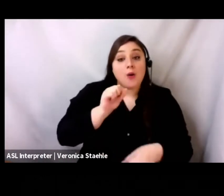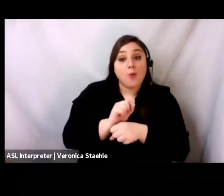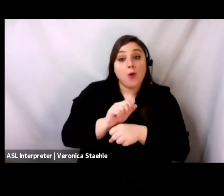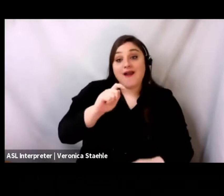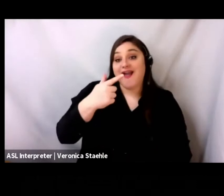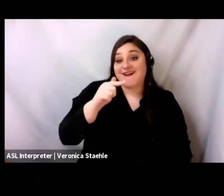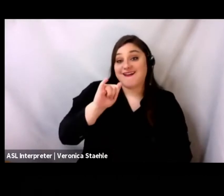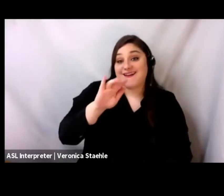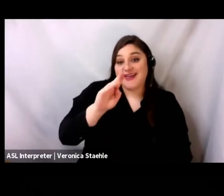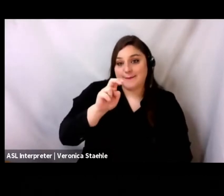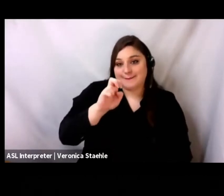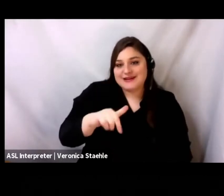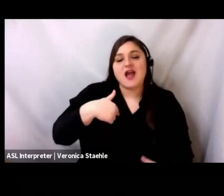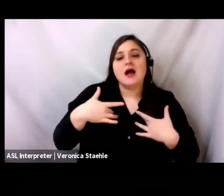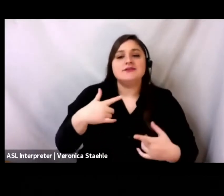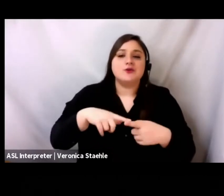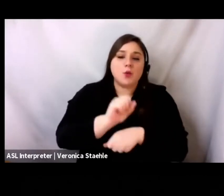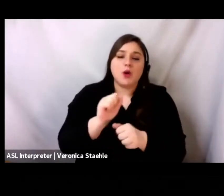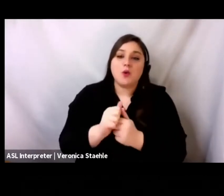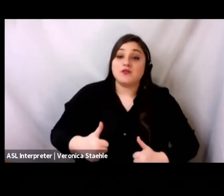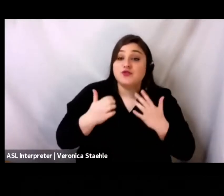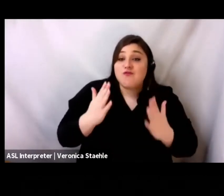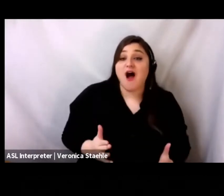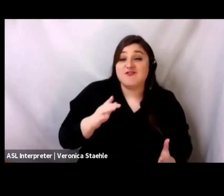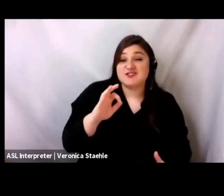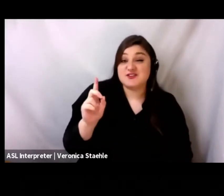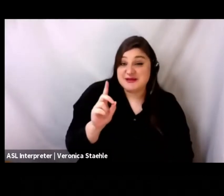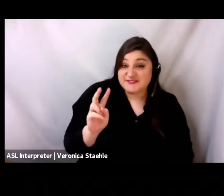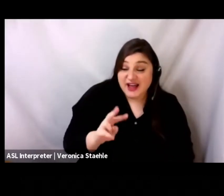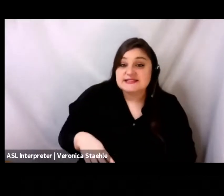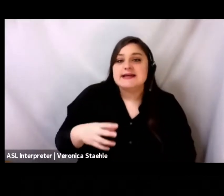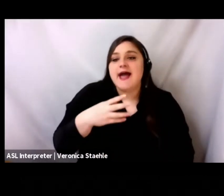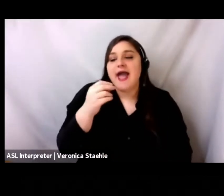survivors of intimate partner violence and disabled artists as well as working individually